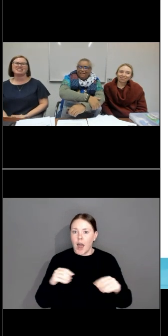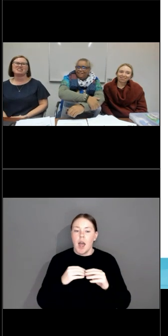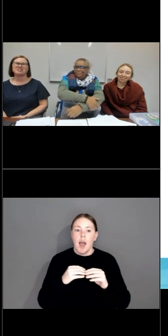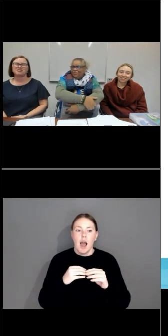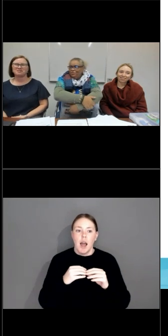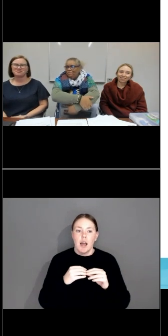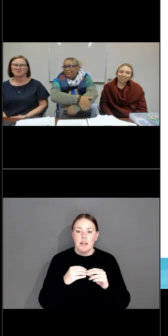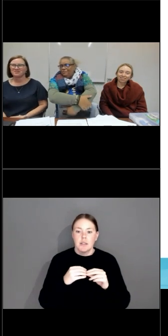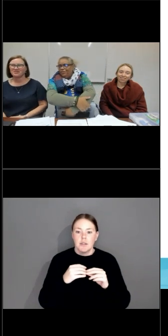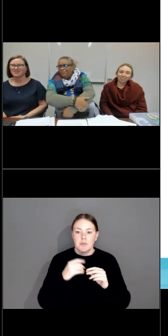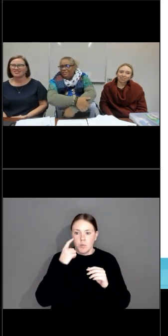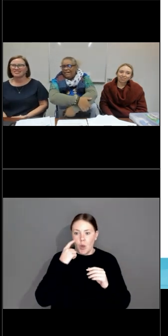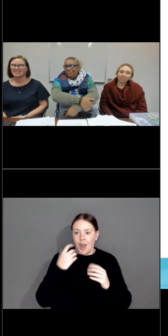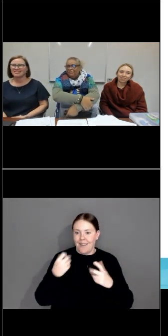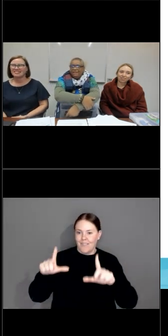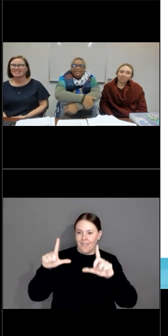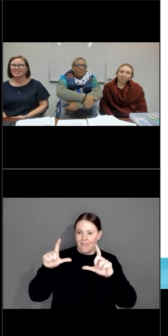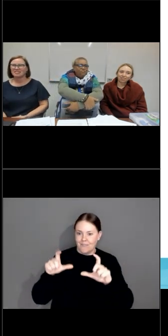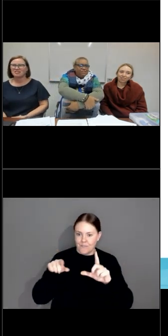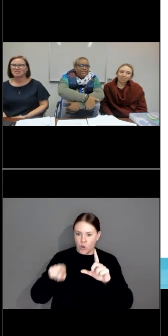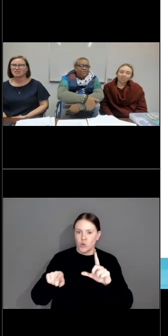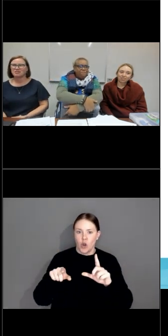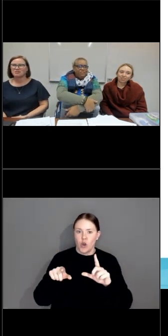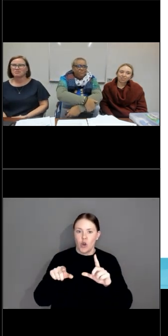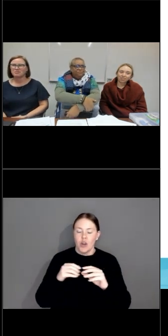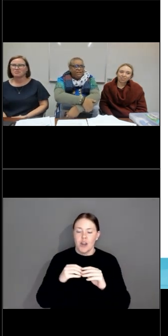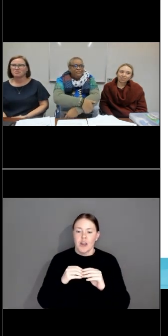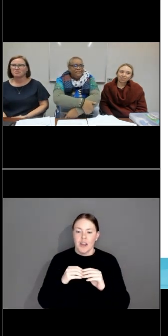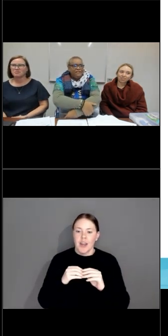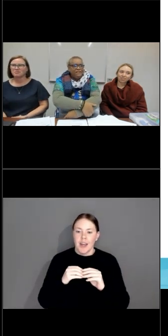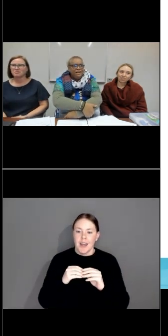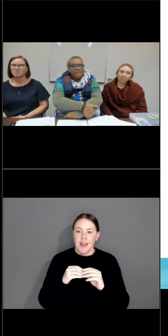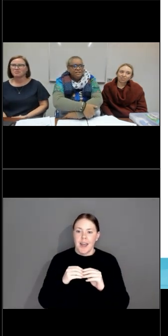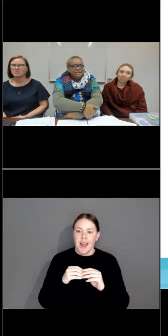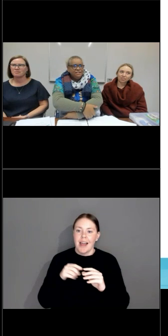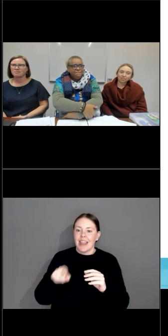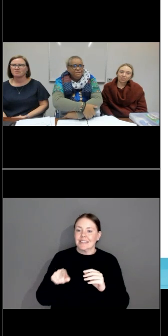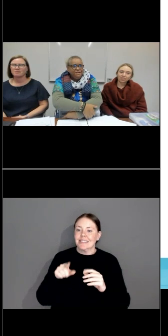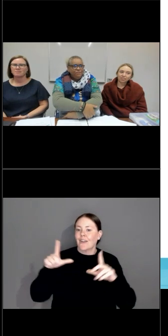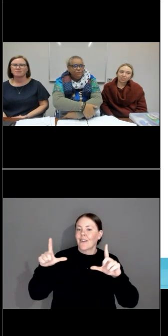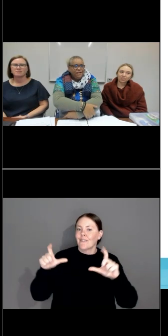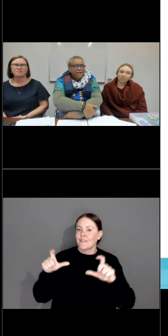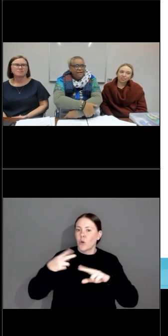I'm showing you a picture of a consultation that's a consultation picture of us in let me have a look